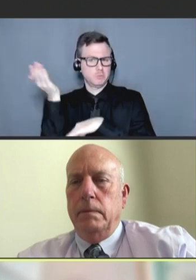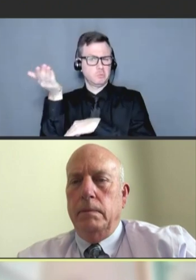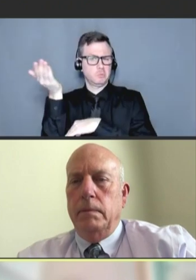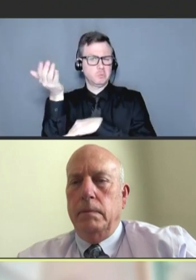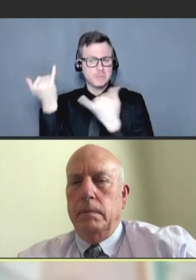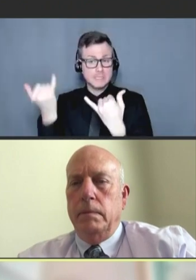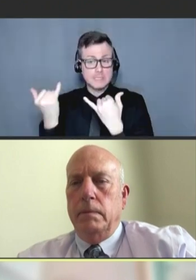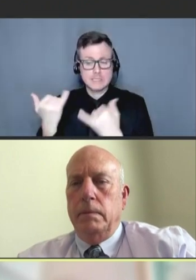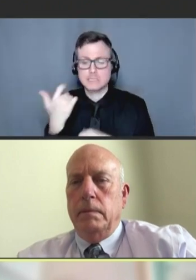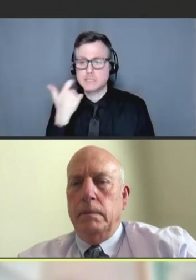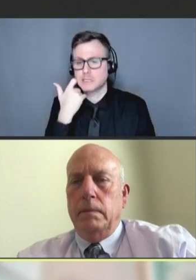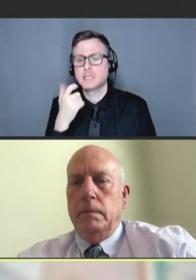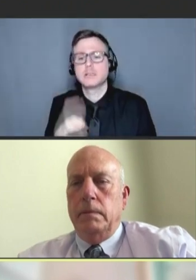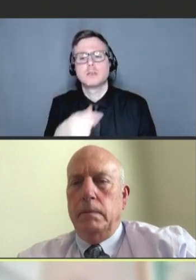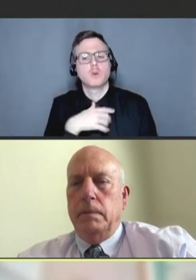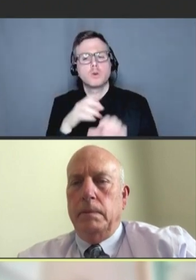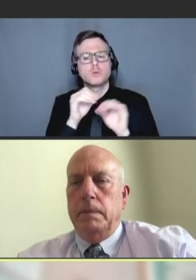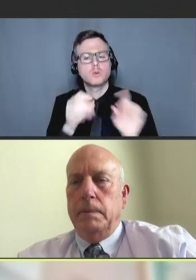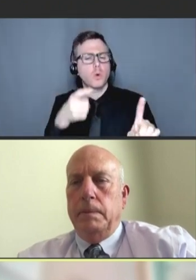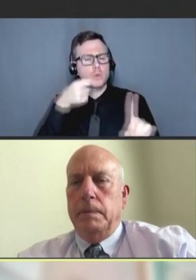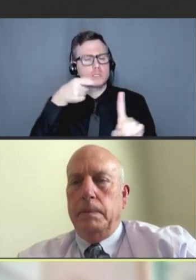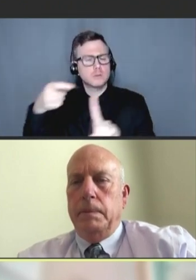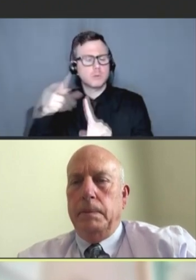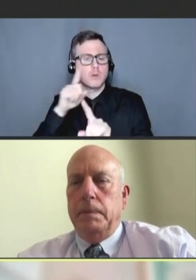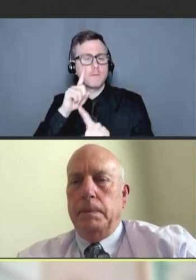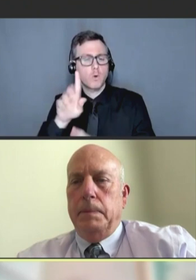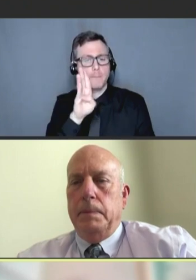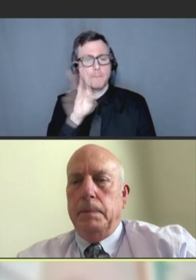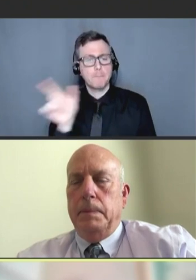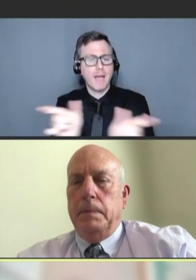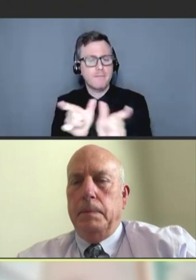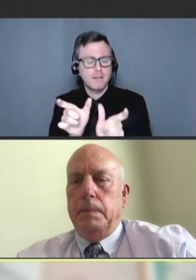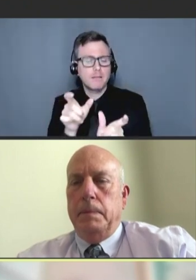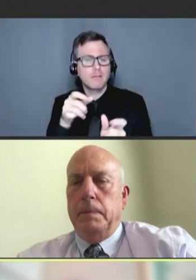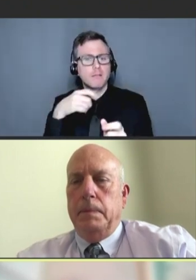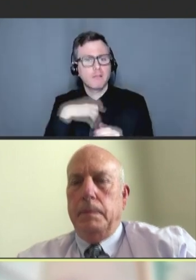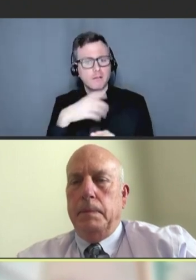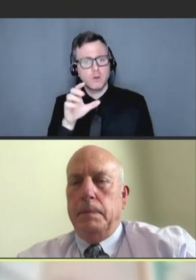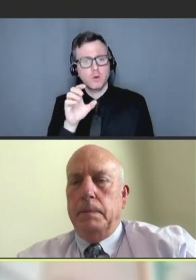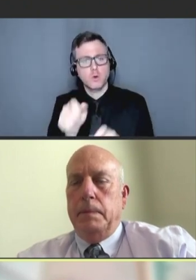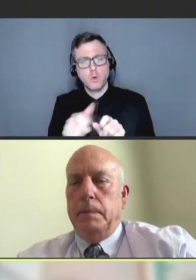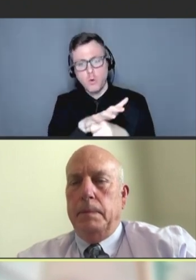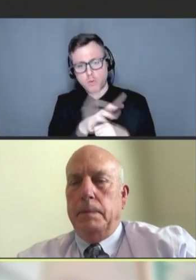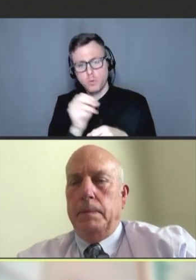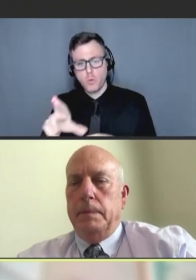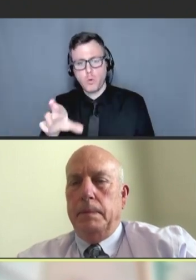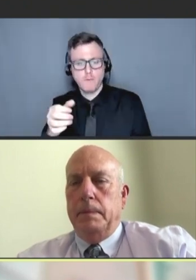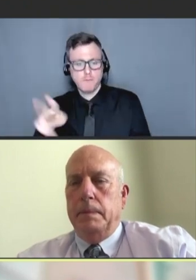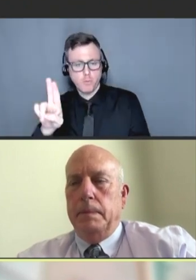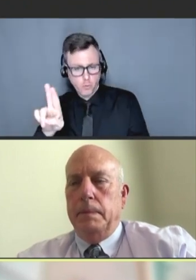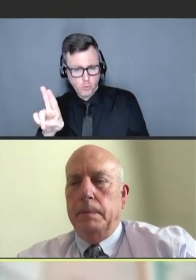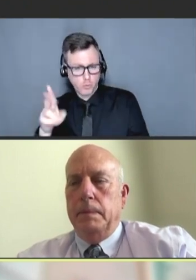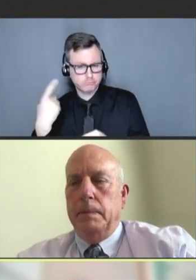No confirmed signals for bivalent COVID vaccine or flu vaccine to date this season including